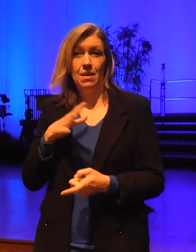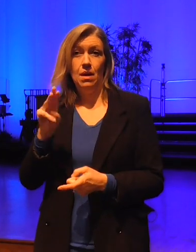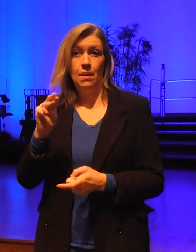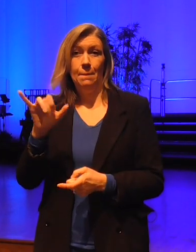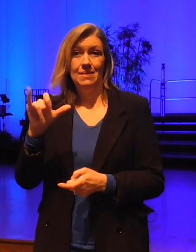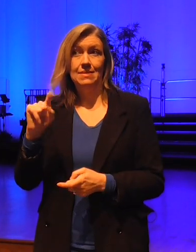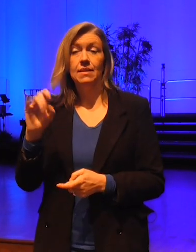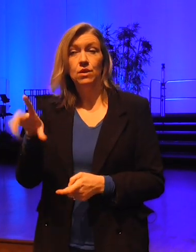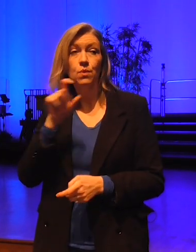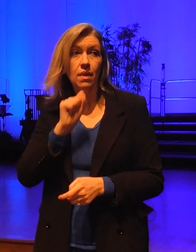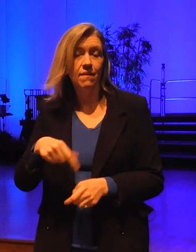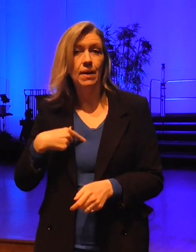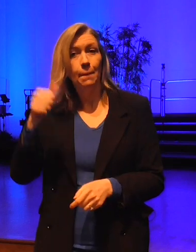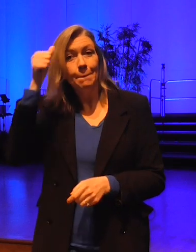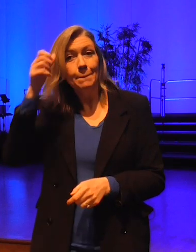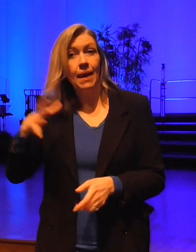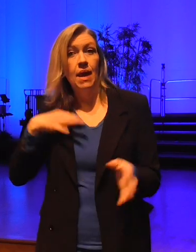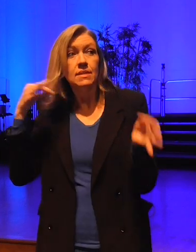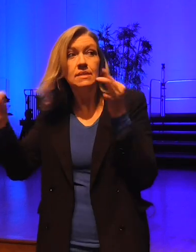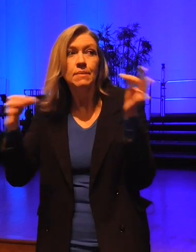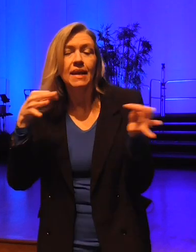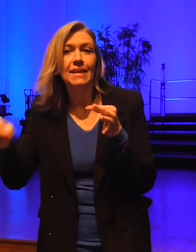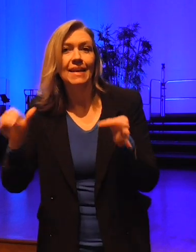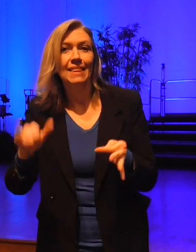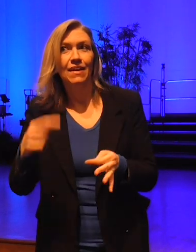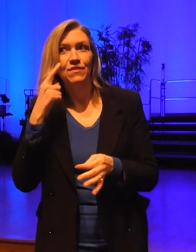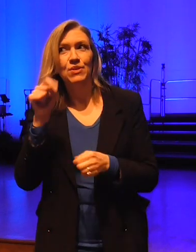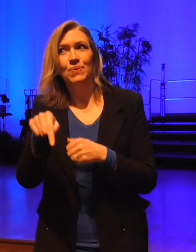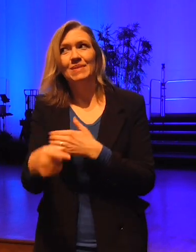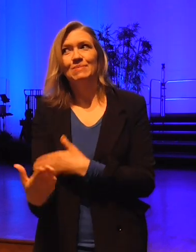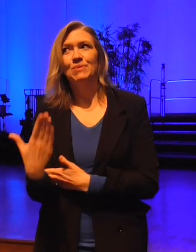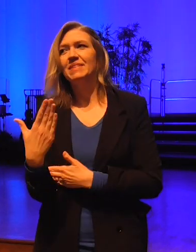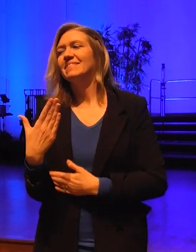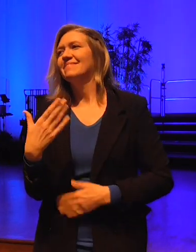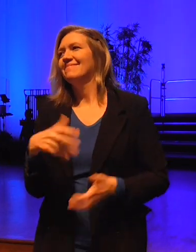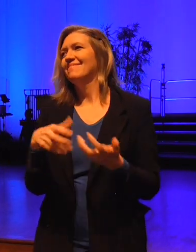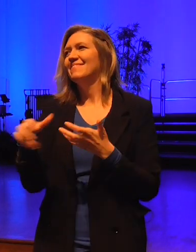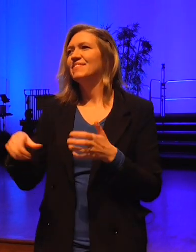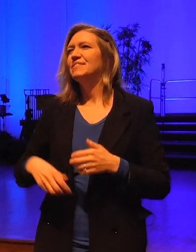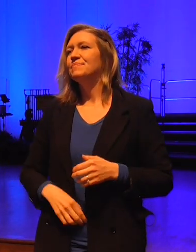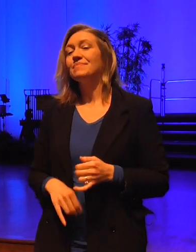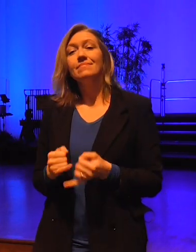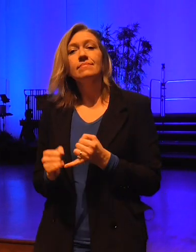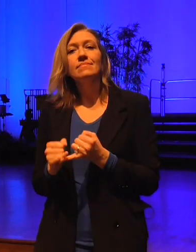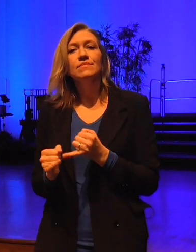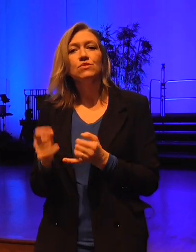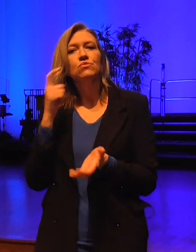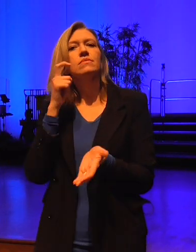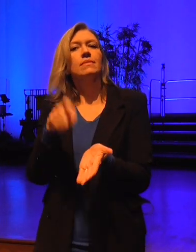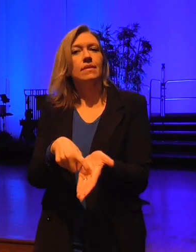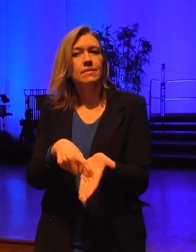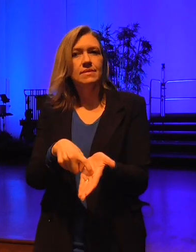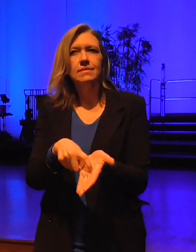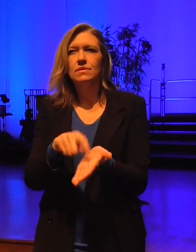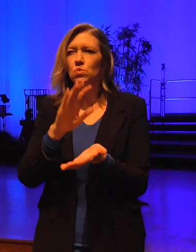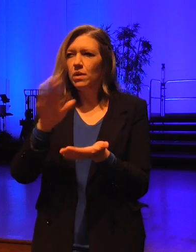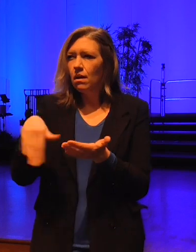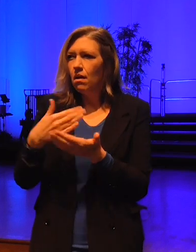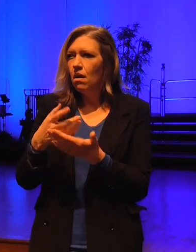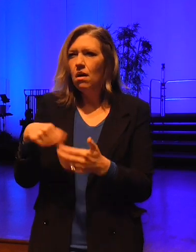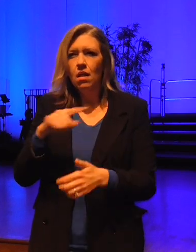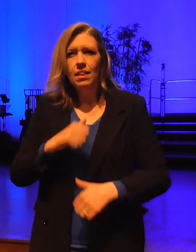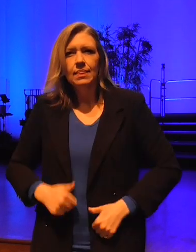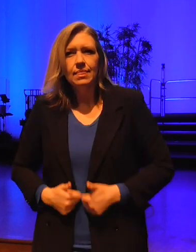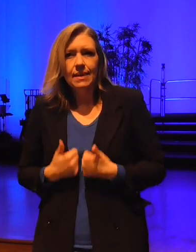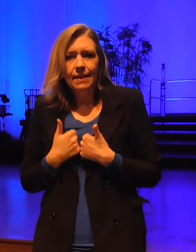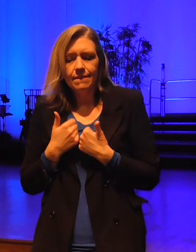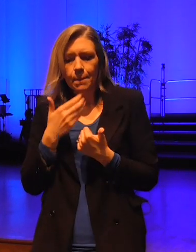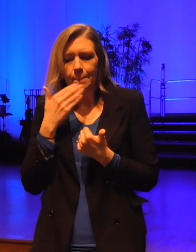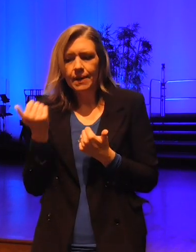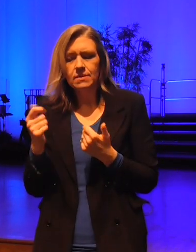morning the the last is the recognition that we all live at our best when we balance the masculine